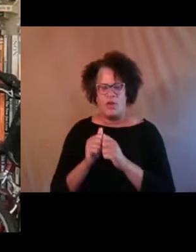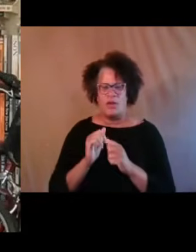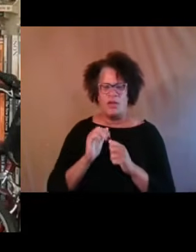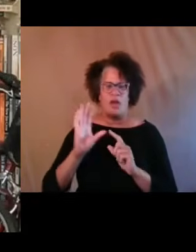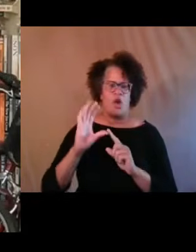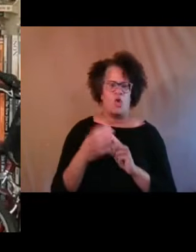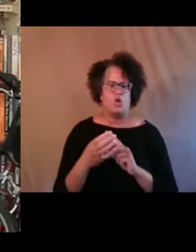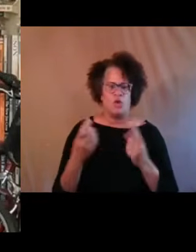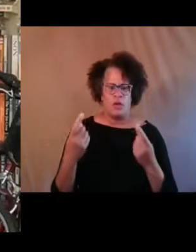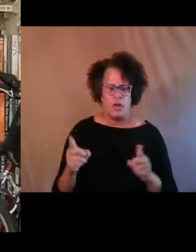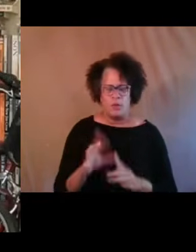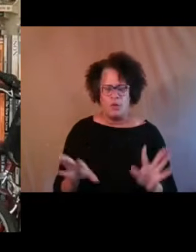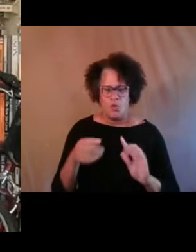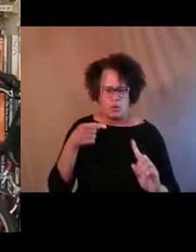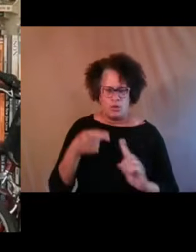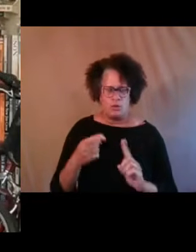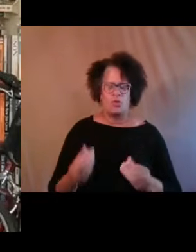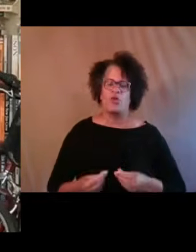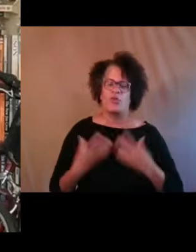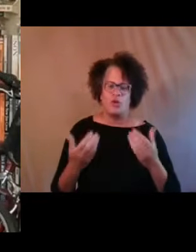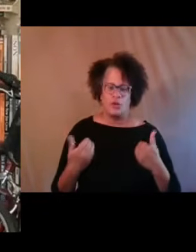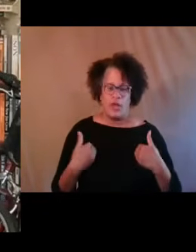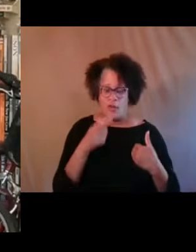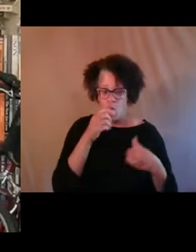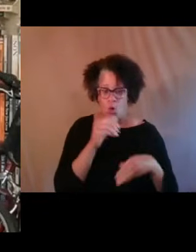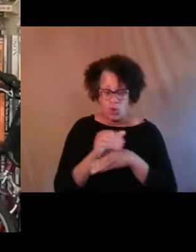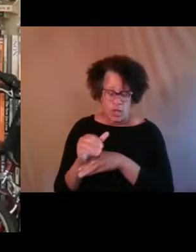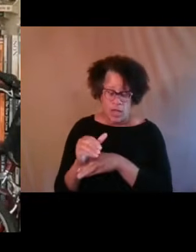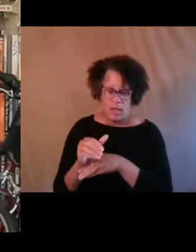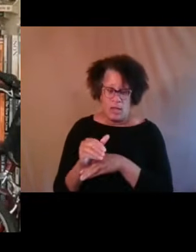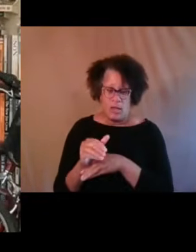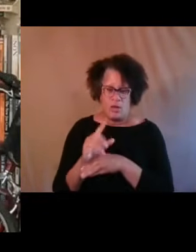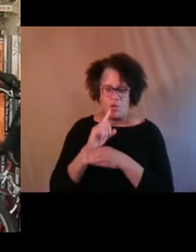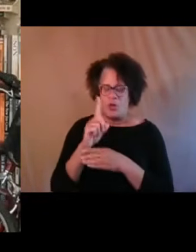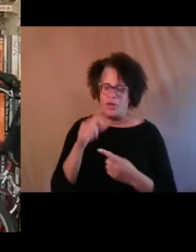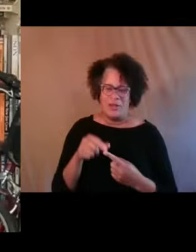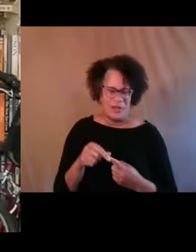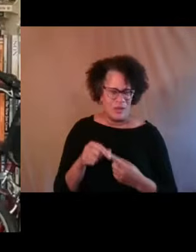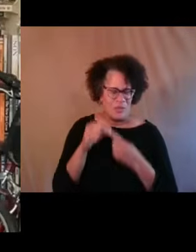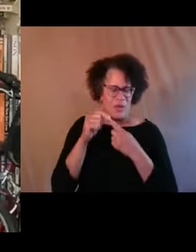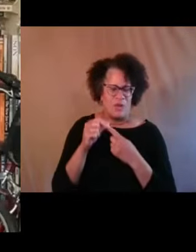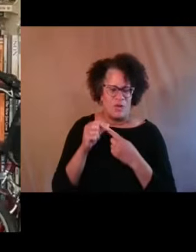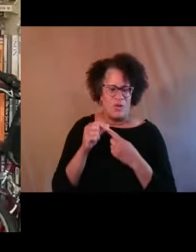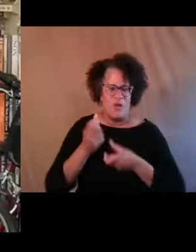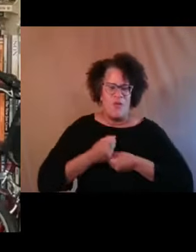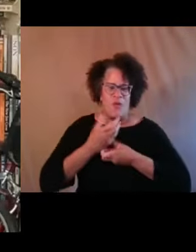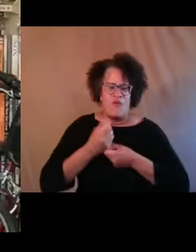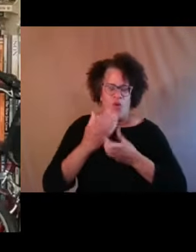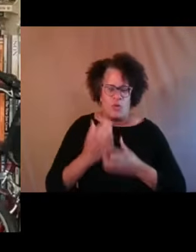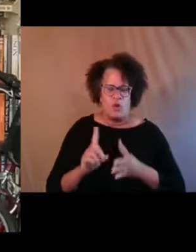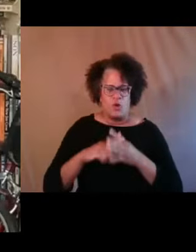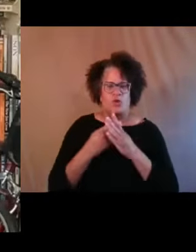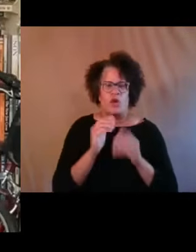We're thrilled to have with us tonight a very special performer to kick off tonight's forum.